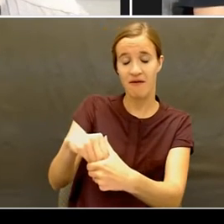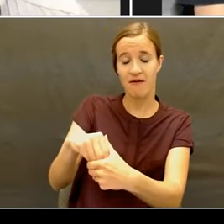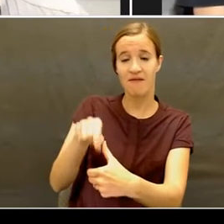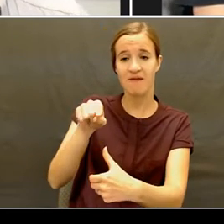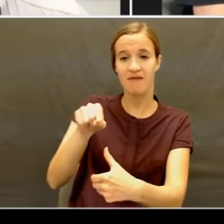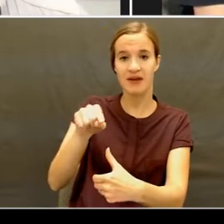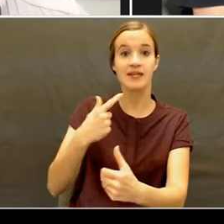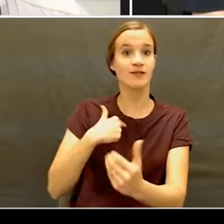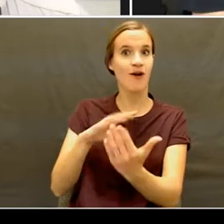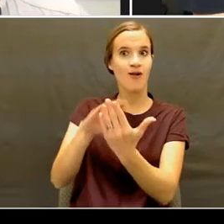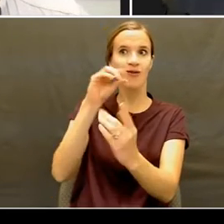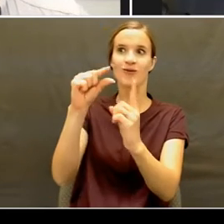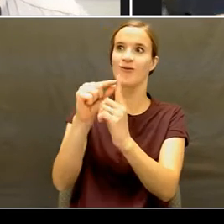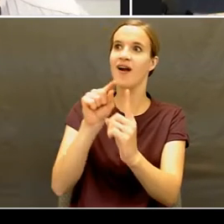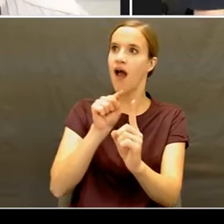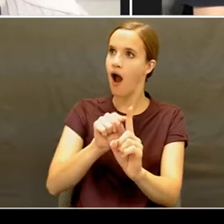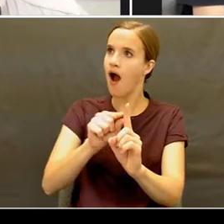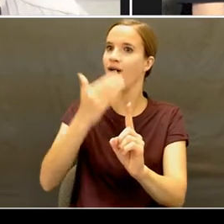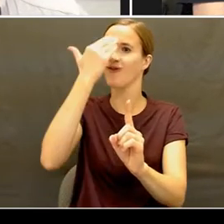knew the word people or most people knew the word.